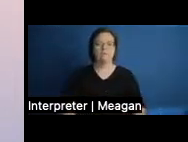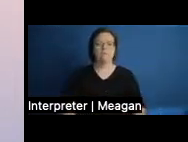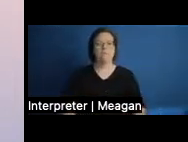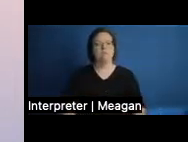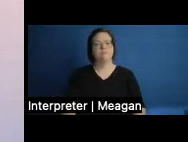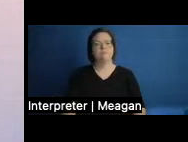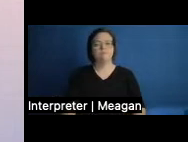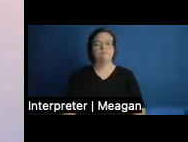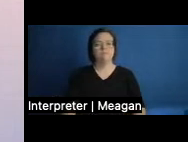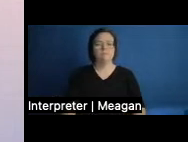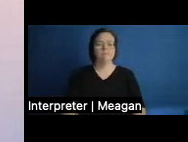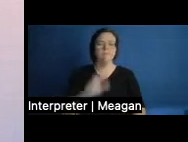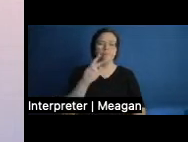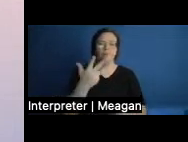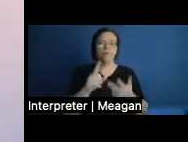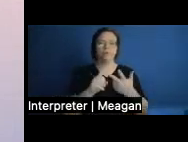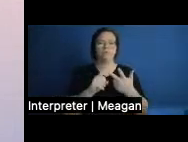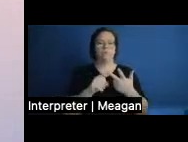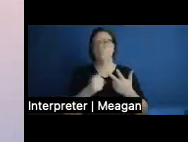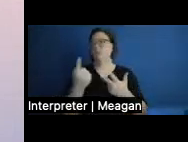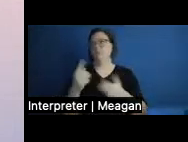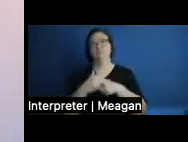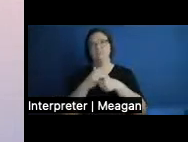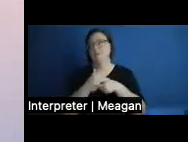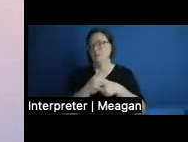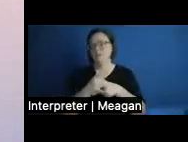And then the third thing I'm always obsessed with in poetry is desire.